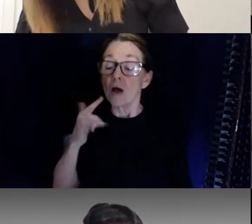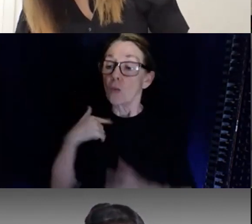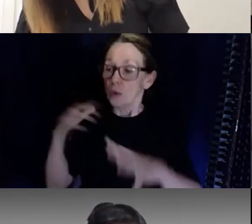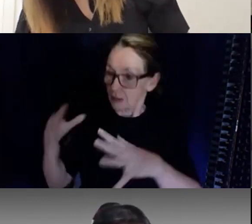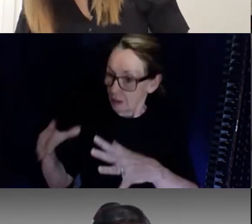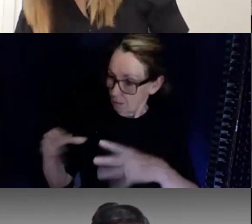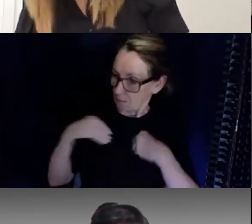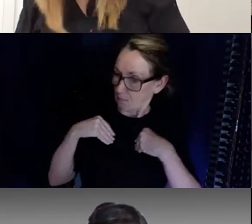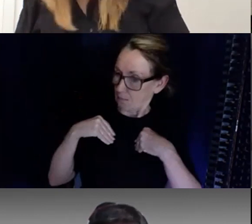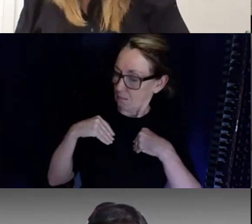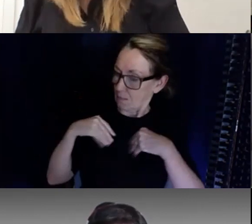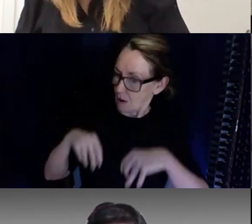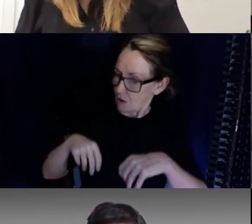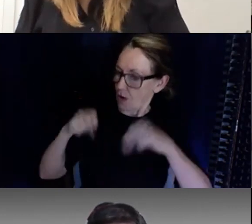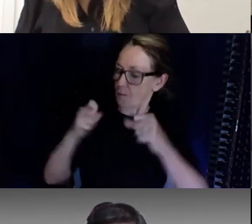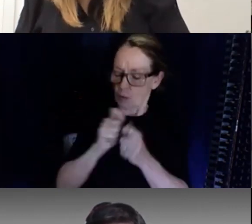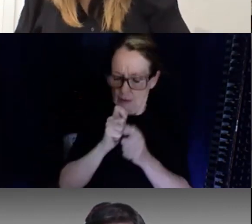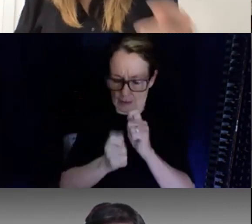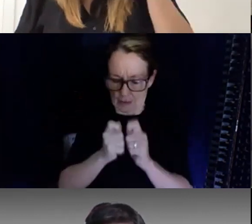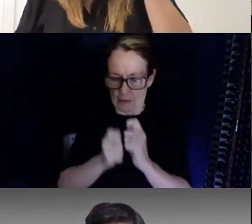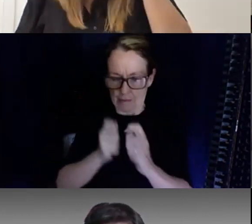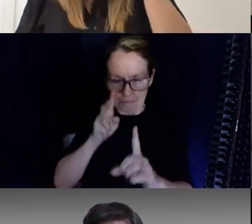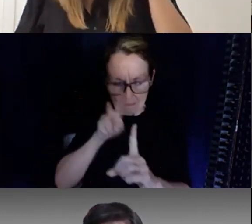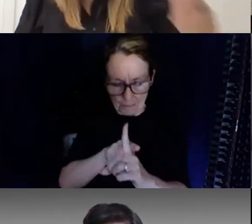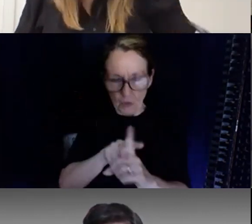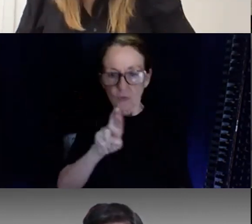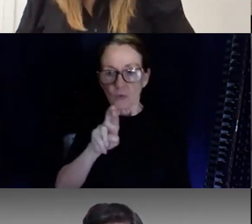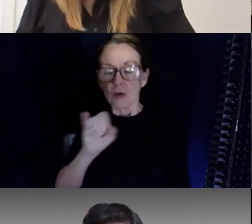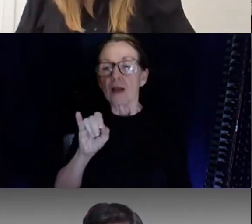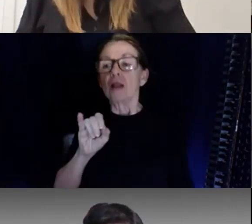AND IT WAS A PAPER SURVEY THAT WAS ADMINISTERED TO HER UNIVERSITY AND MEDICAL CENTER IN CALIFORNIA.